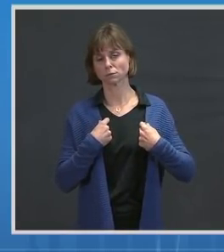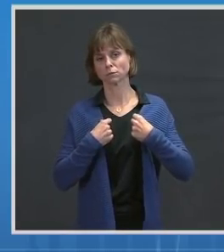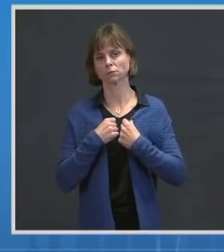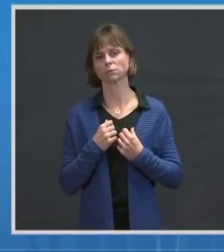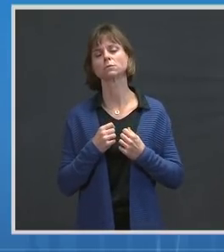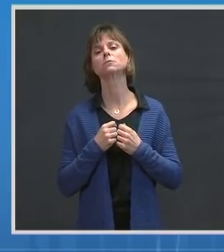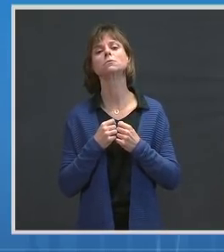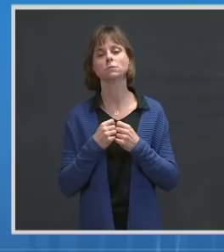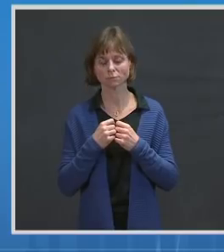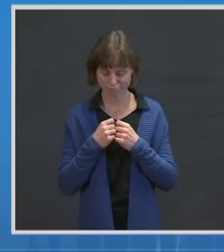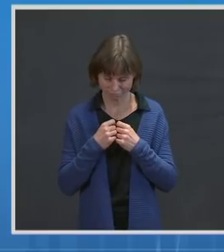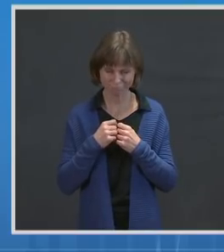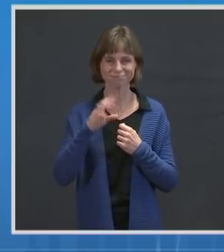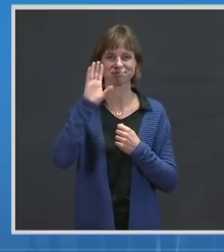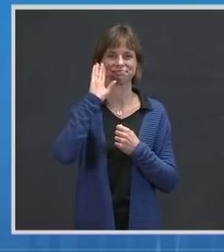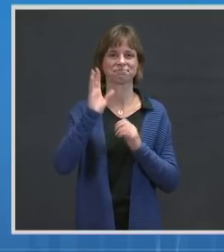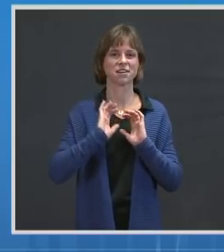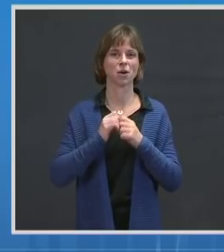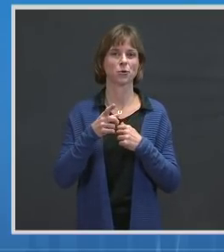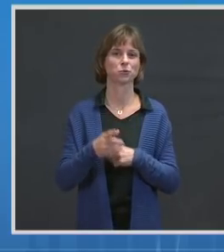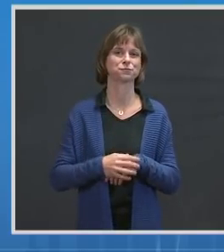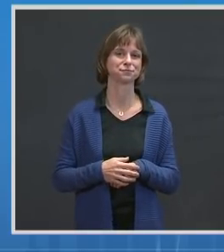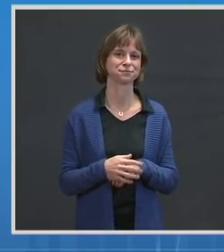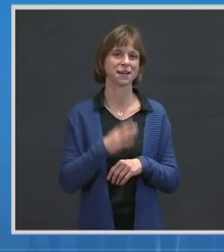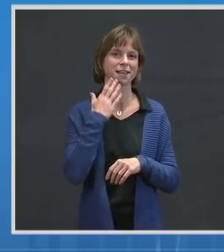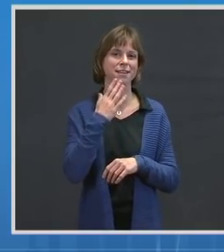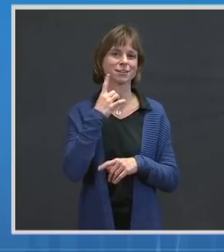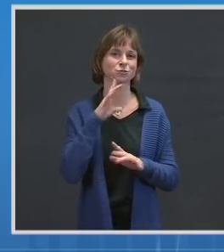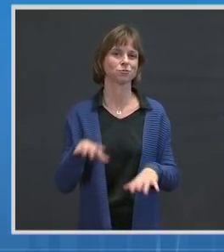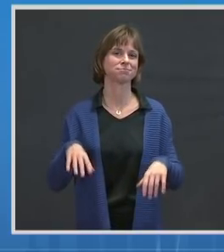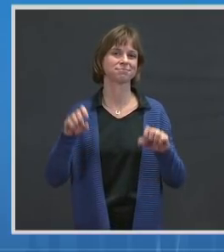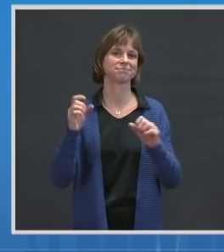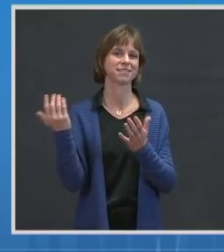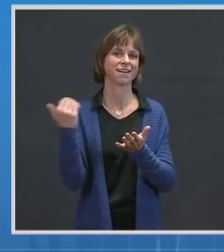The Press: Hey guys, how are you? Thank you for doing this again. Two things.